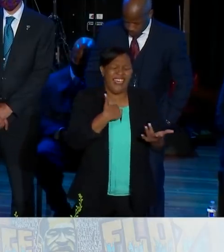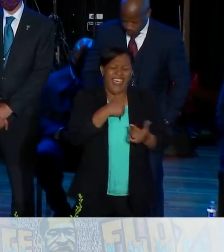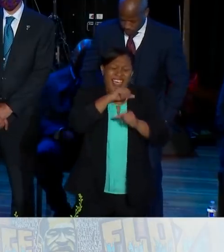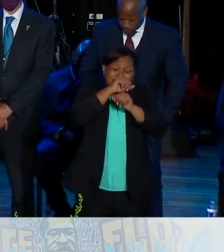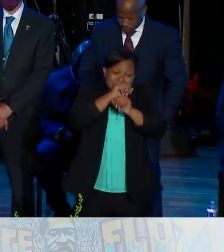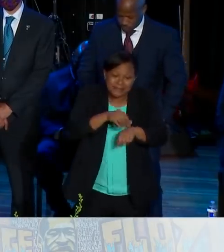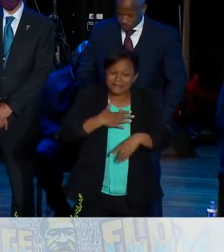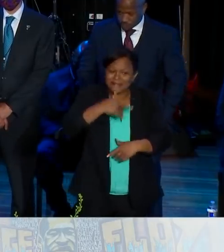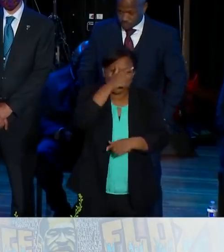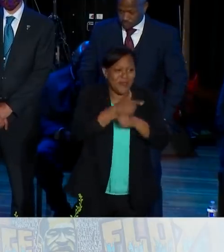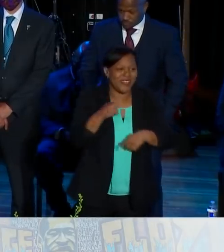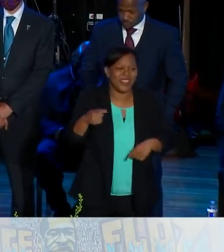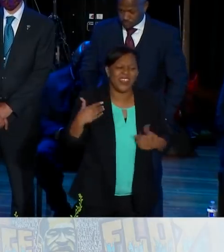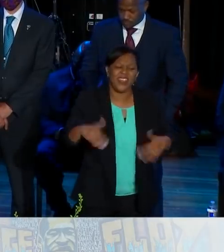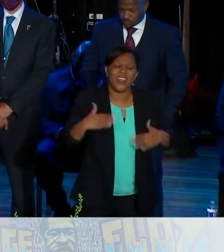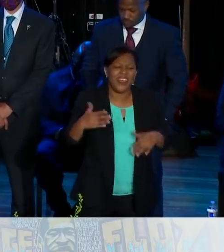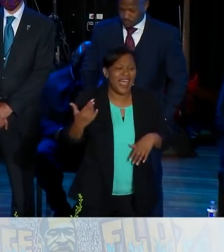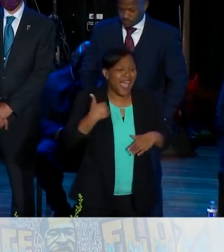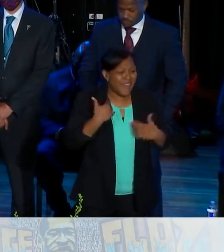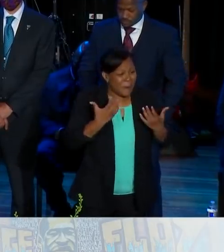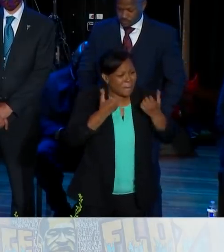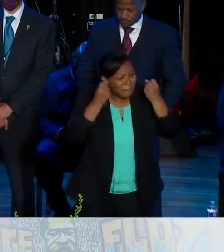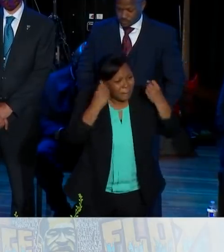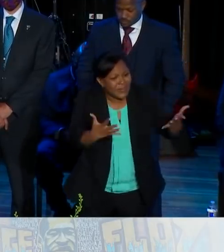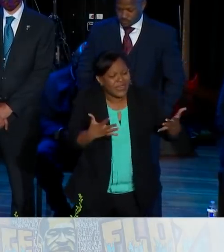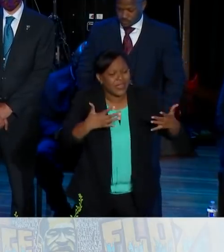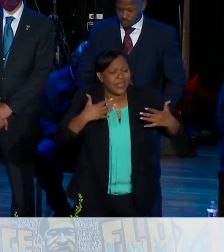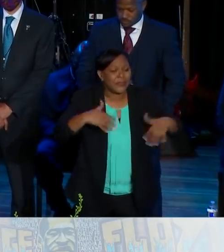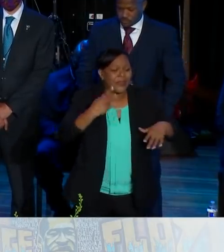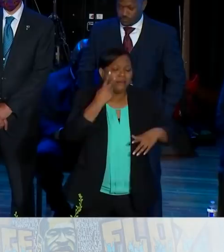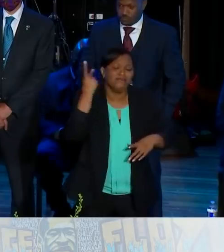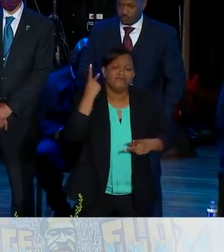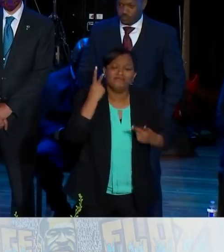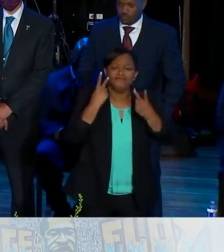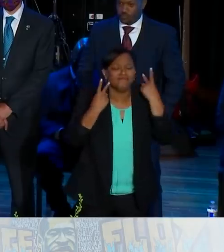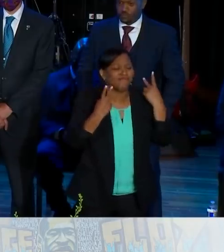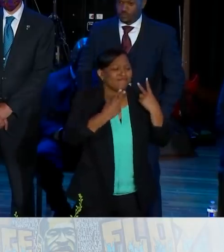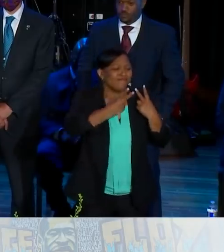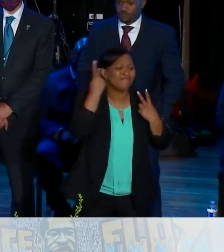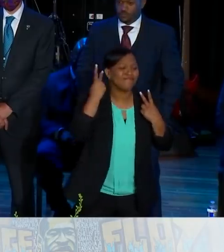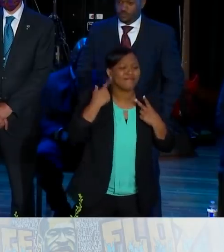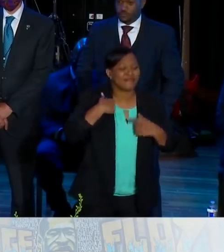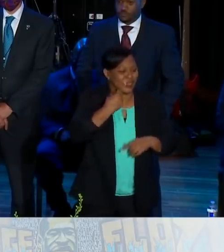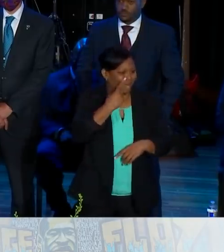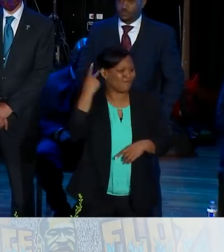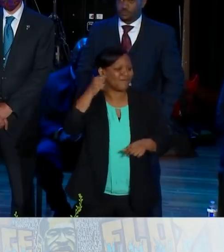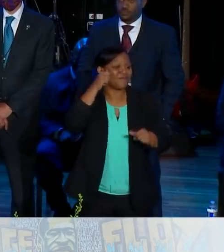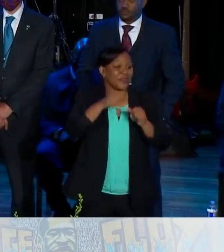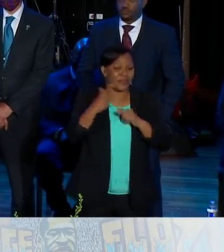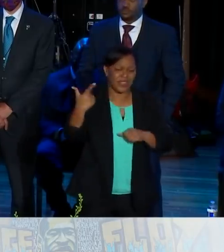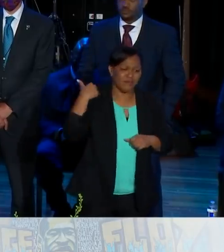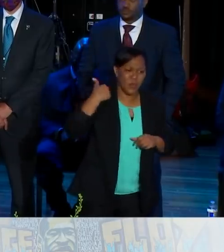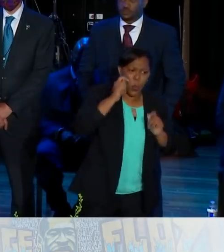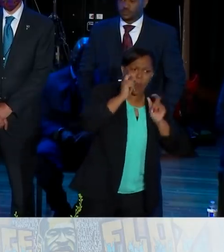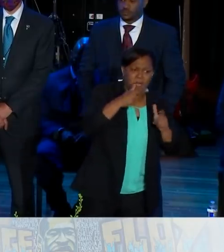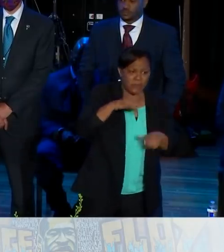OVEN AND LET IT DRY FASTER LIKE THAT. IT WAS JUST, MAN, I LOVE MY BROTHER, MAN. WE HAD SO MANY MEMORIES, YOU KNOW, TOGETHER.